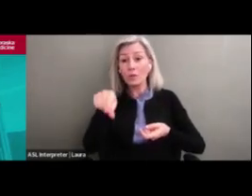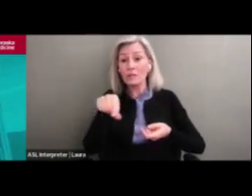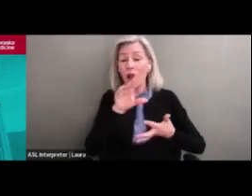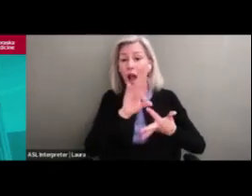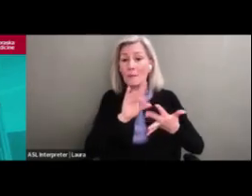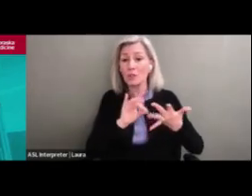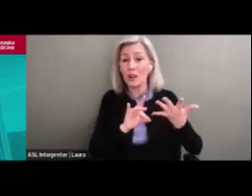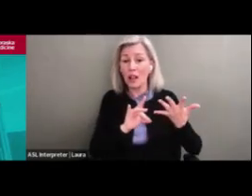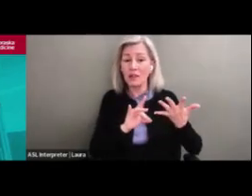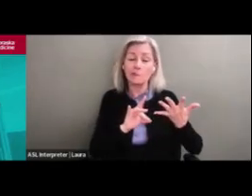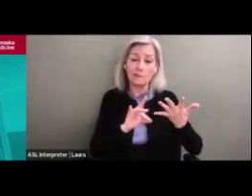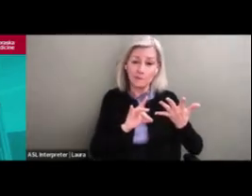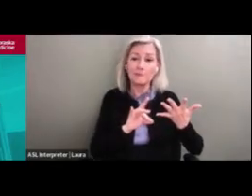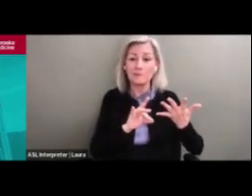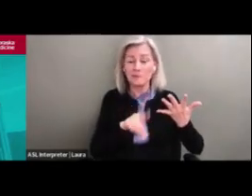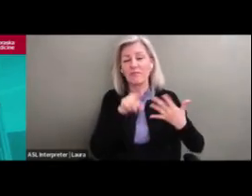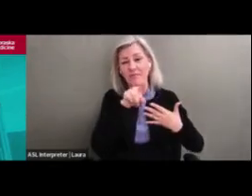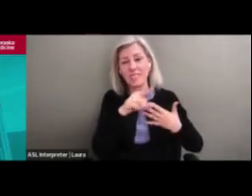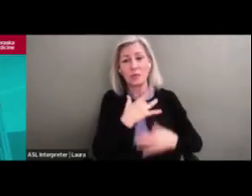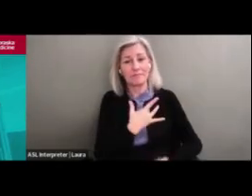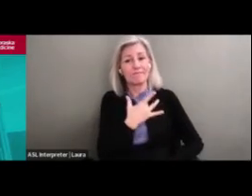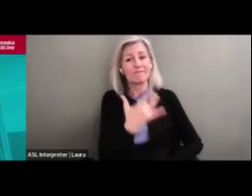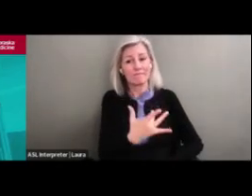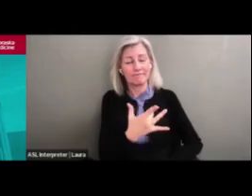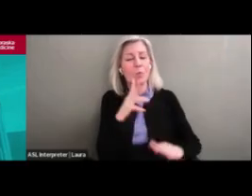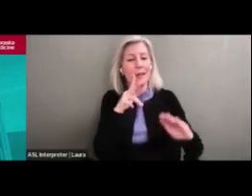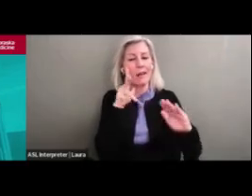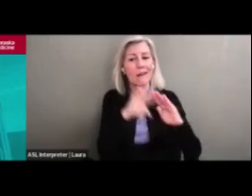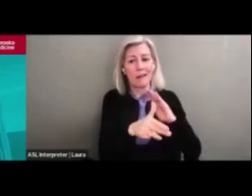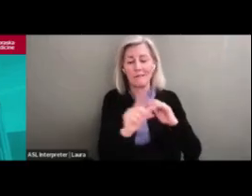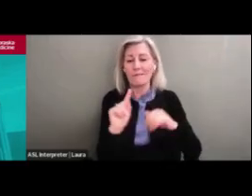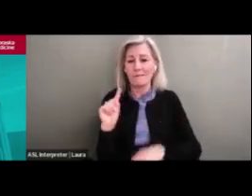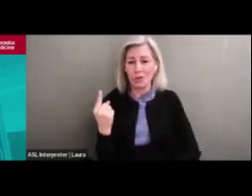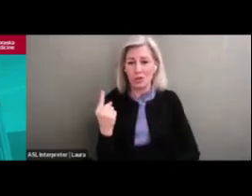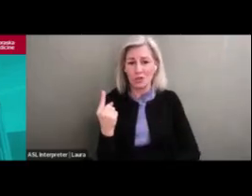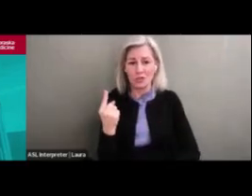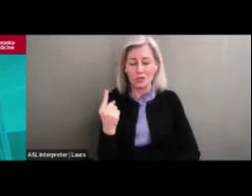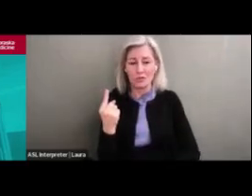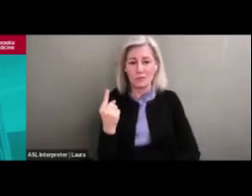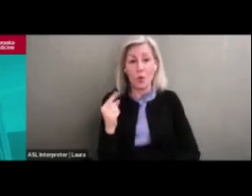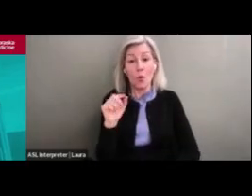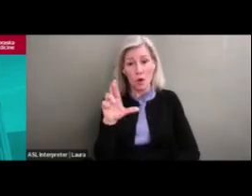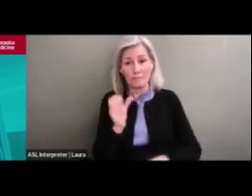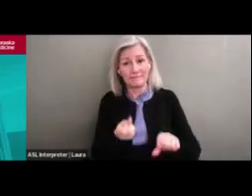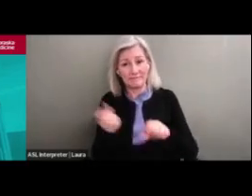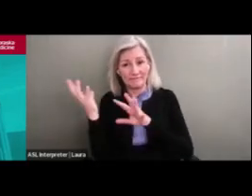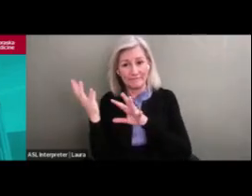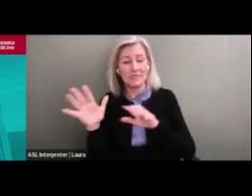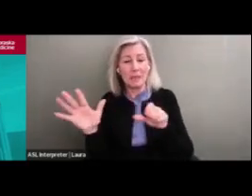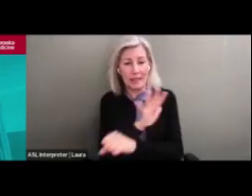Unfortunately, when state budgets get tight, they must find ways to reduce their budgets . Because these are optional Medicaid benefits,